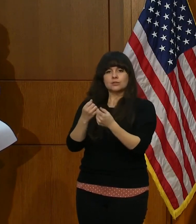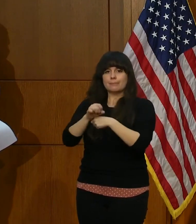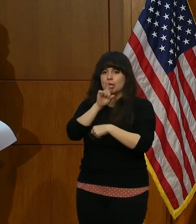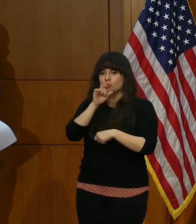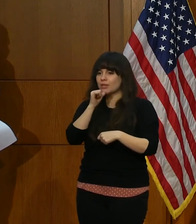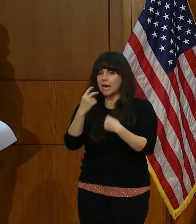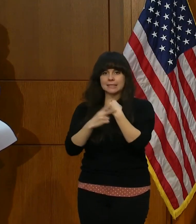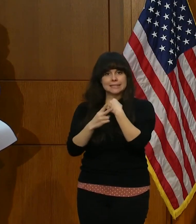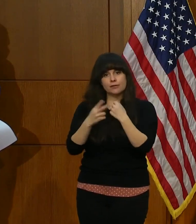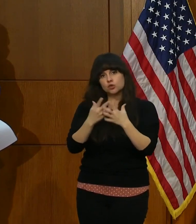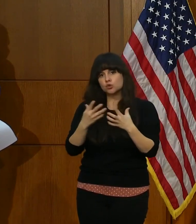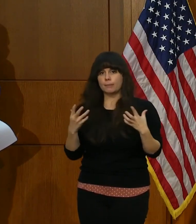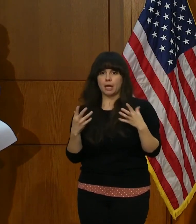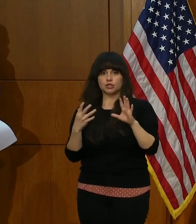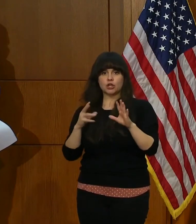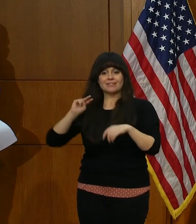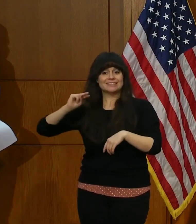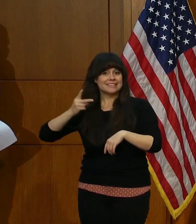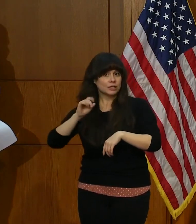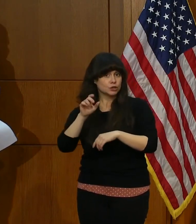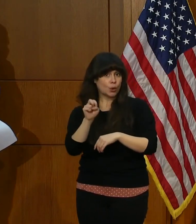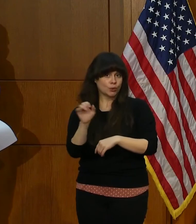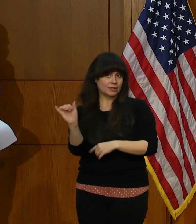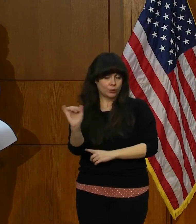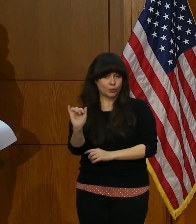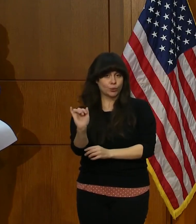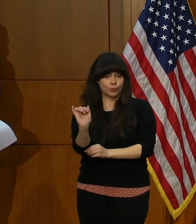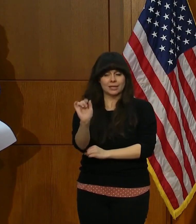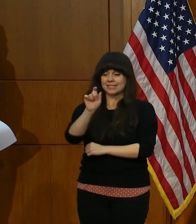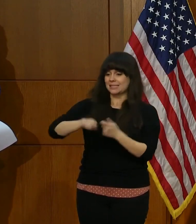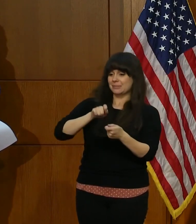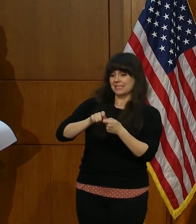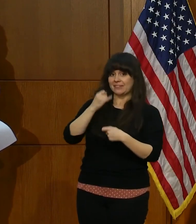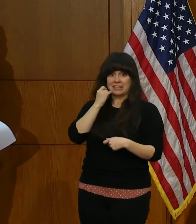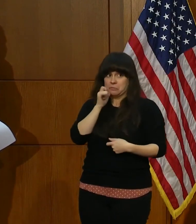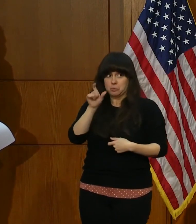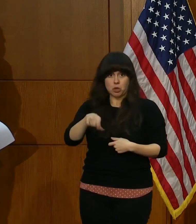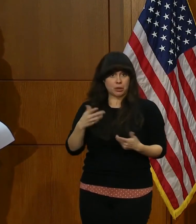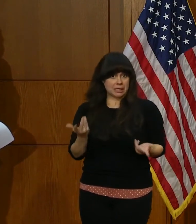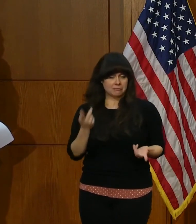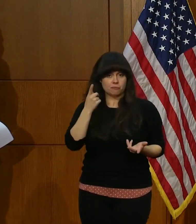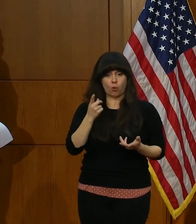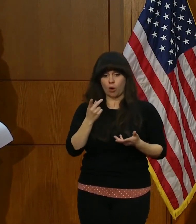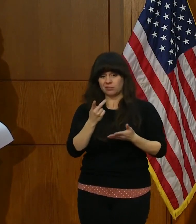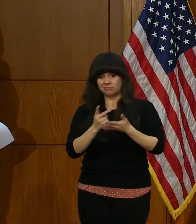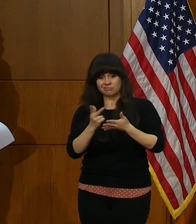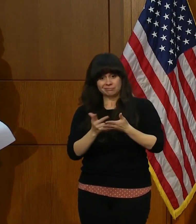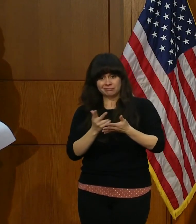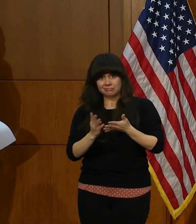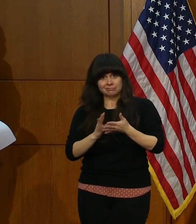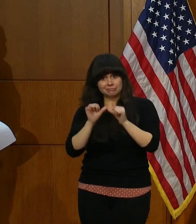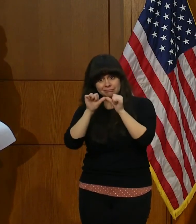LOCAL HEALTH DISTRICT'S TO MAKE SURE THEY'RE NOT HOLDING ON TO TOO MUCH SUPPLY OF SECOND DOSE